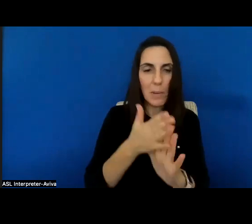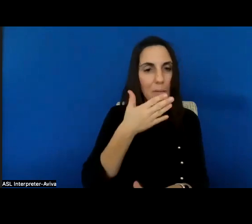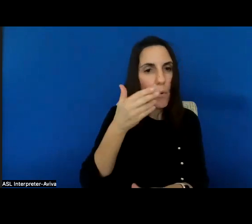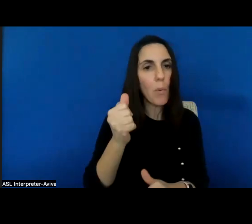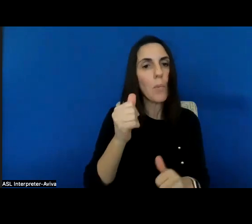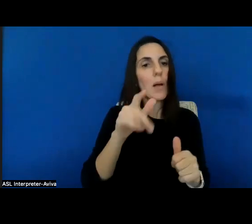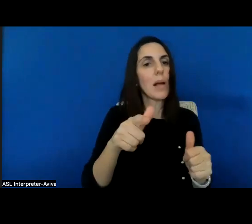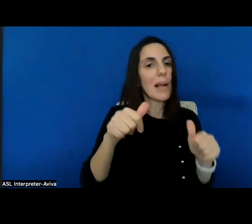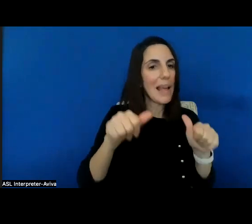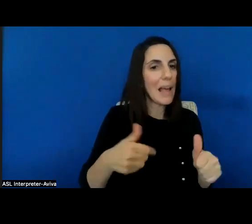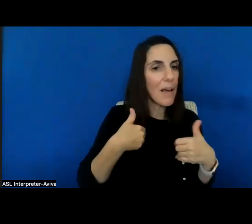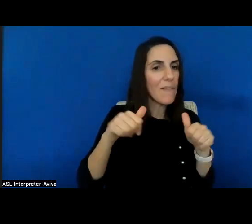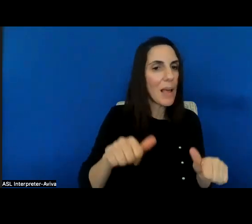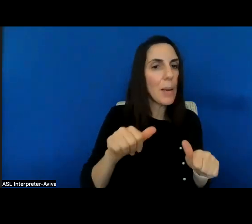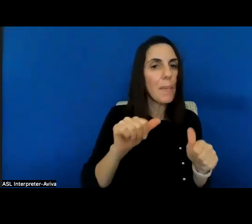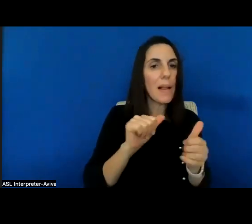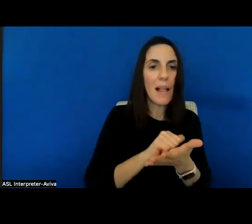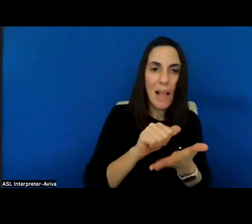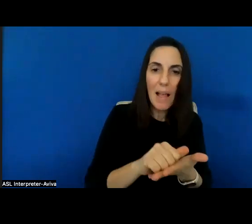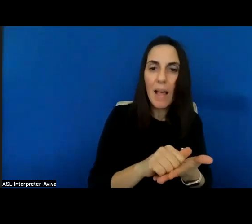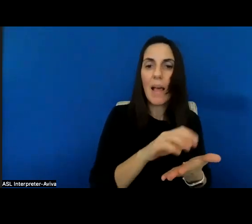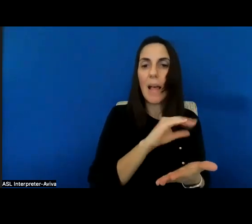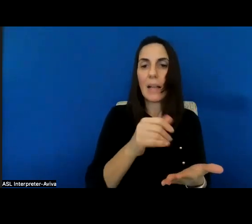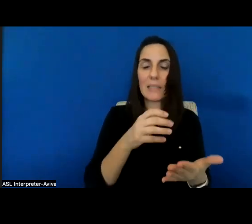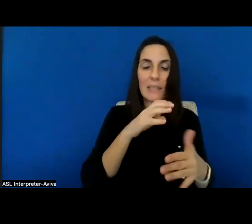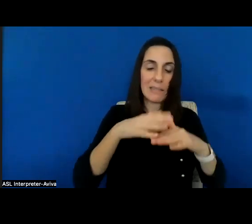and you hit 55, or older. 11:36:27 And there's a civic balance. Think